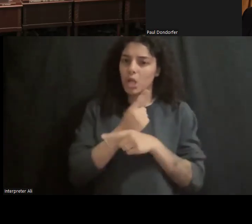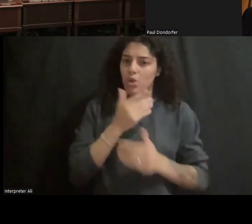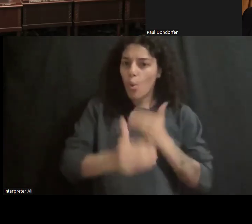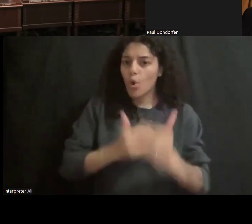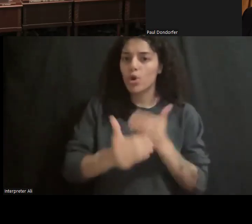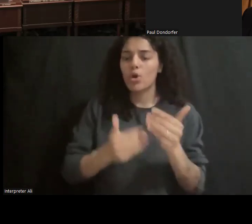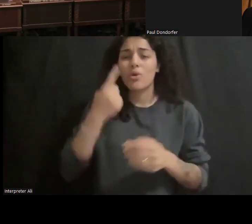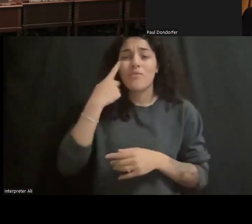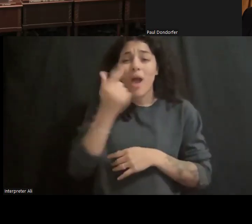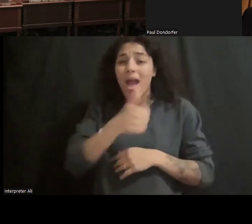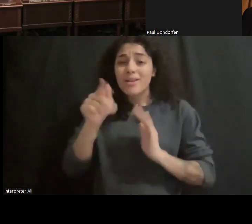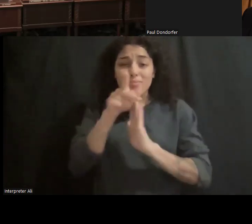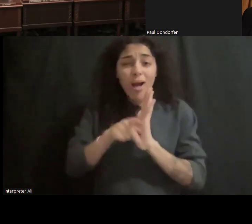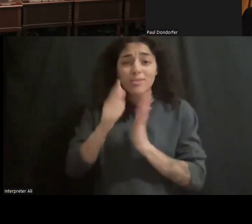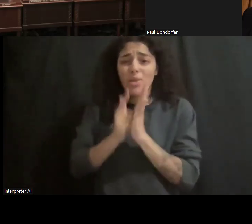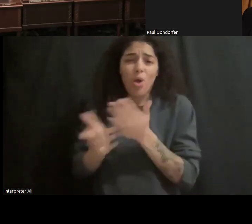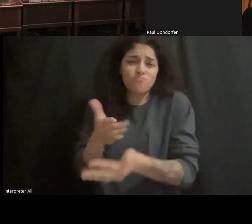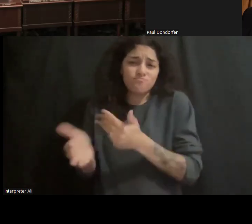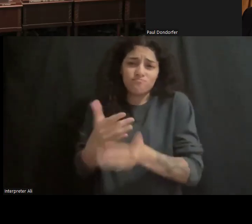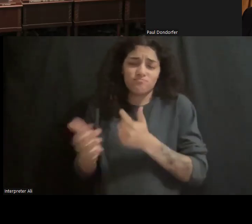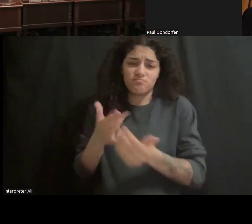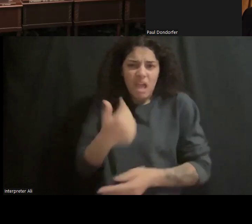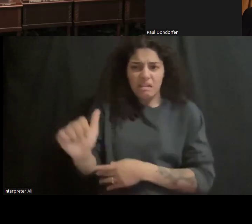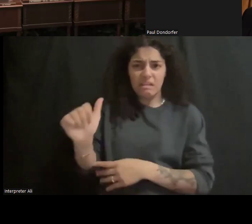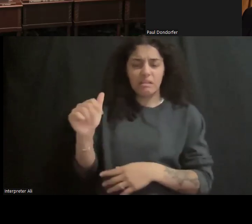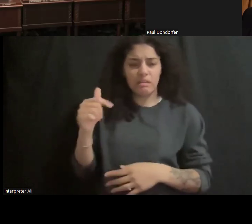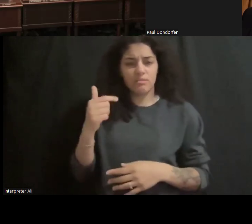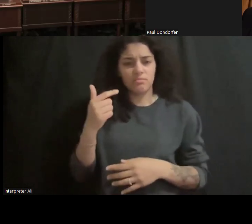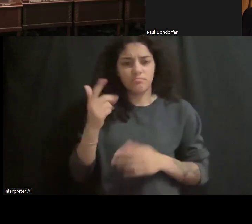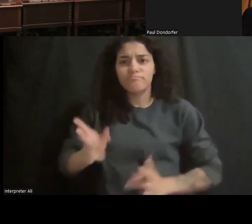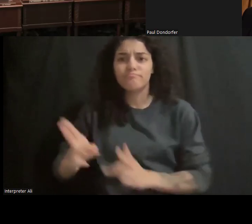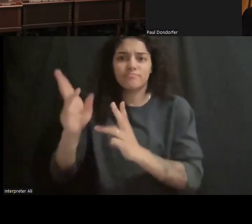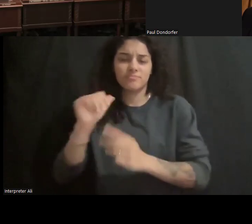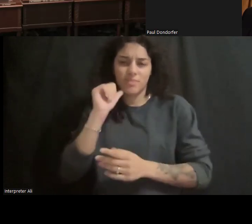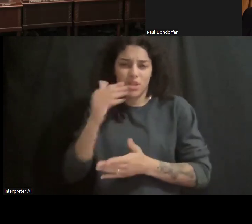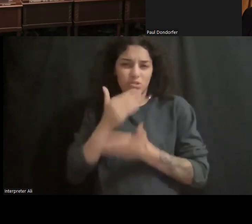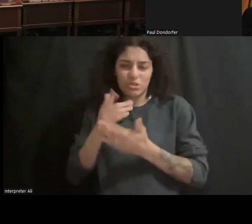uh you know with hesitancy but understanding the implications and the exigencies involved